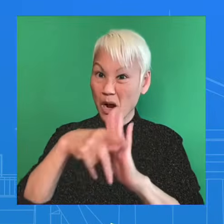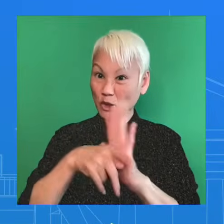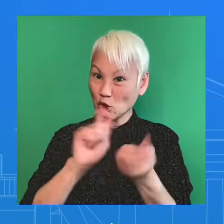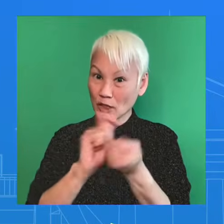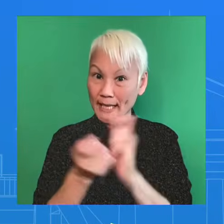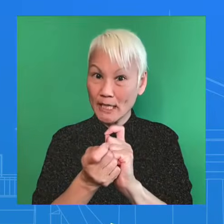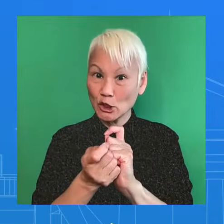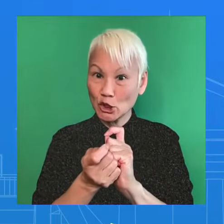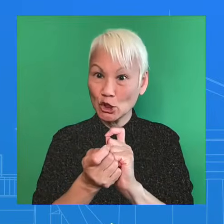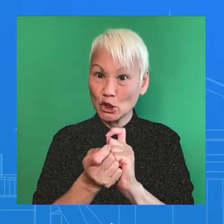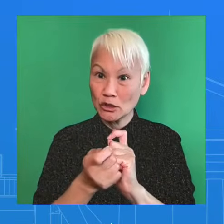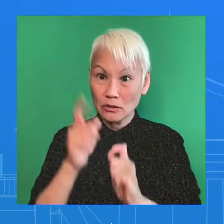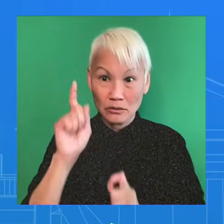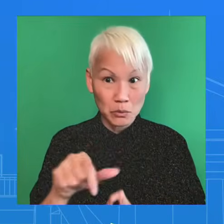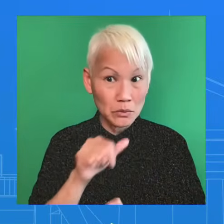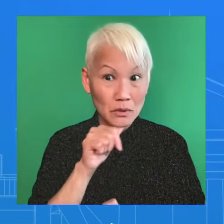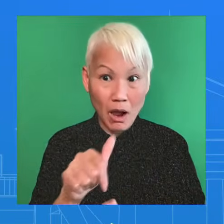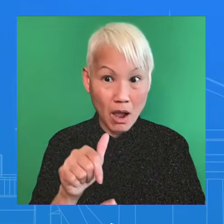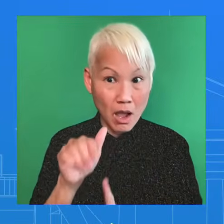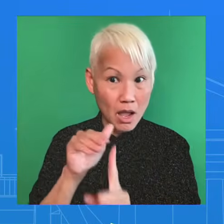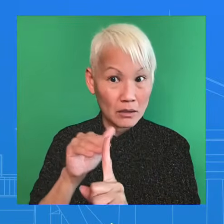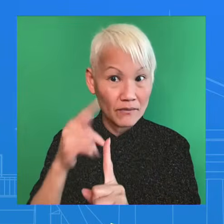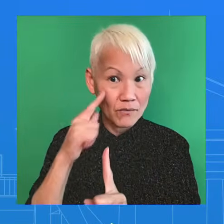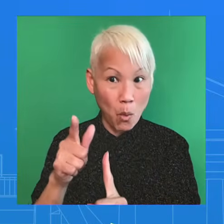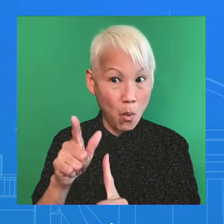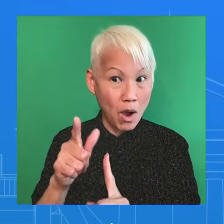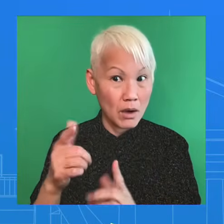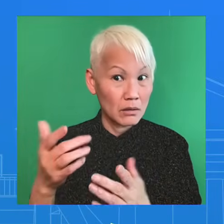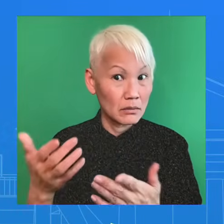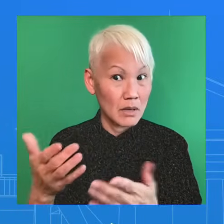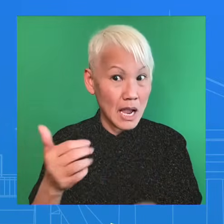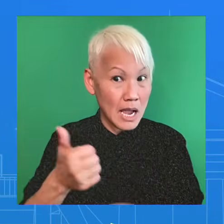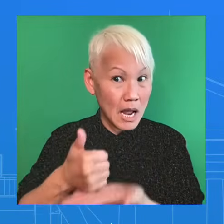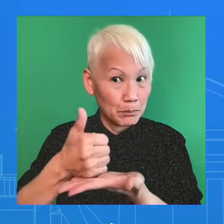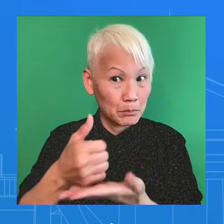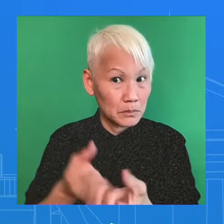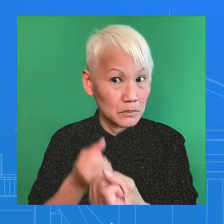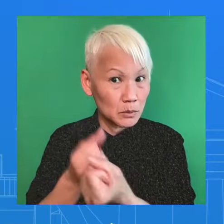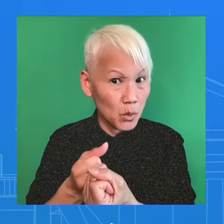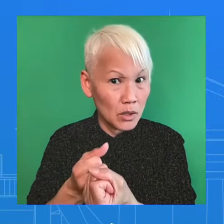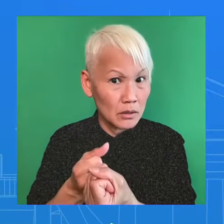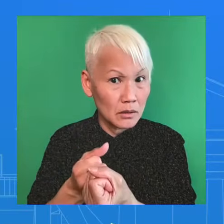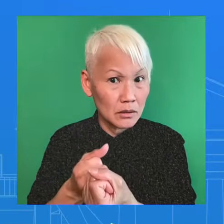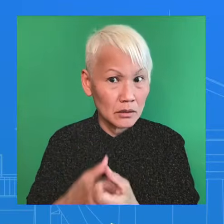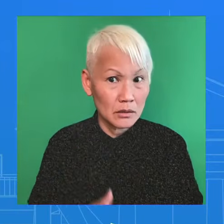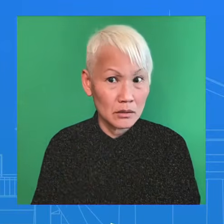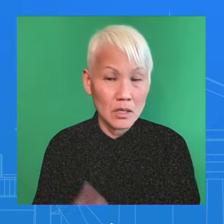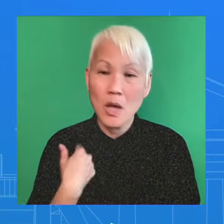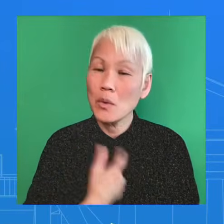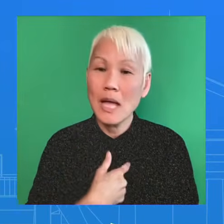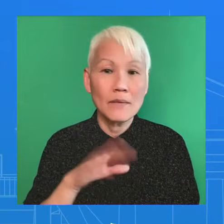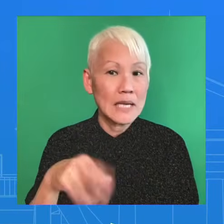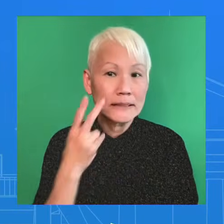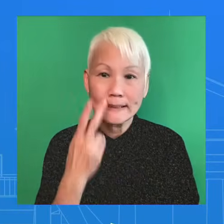the Air Force's response, which I had not seen, the short answer to your question -- The Press: Mr. Kirby: No, I'm not questioning it. I'm just saying I haven't seen it.